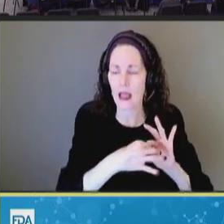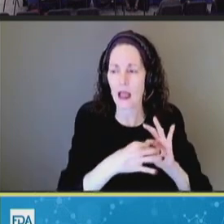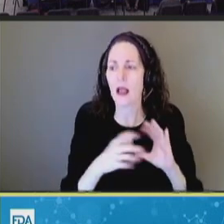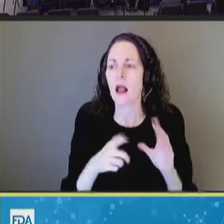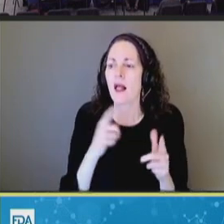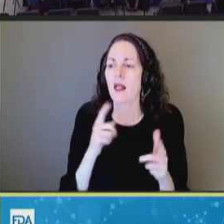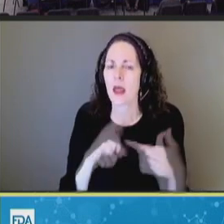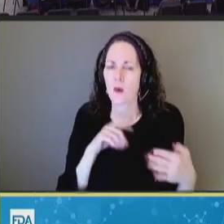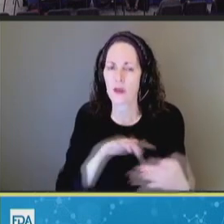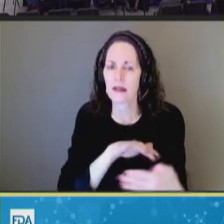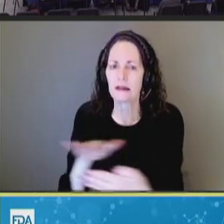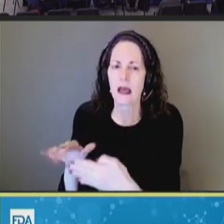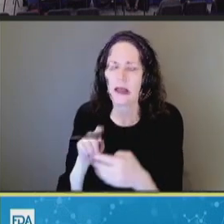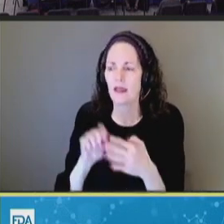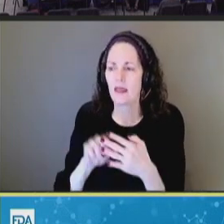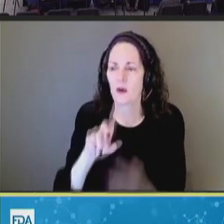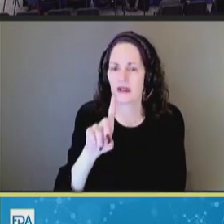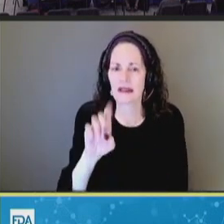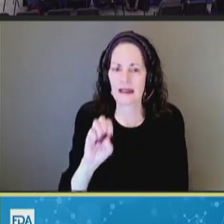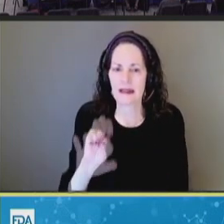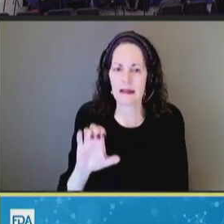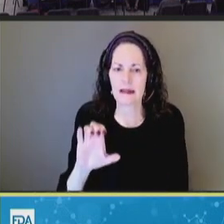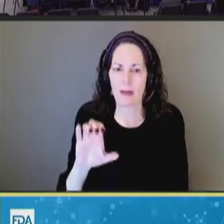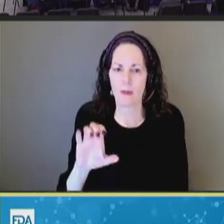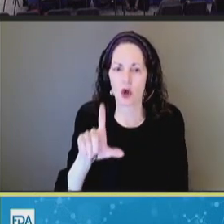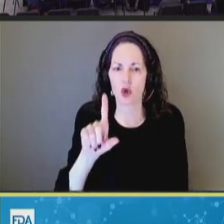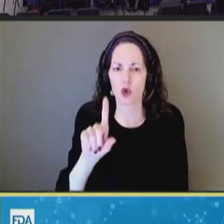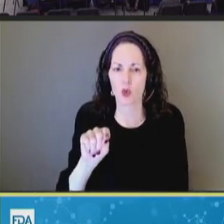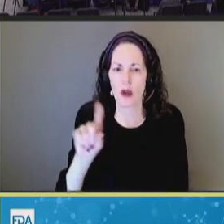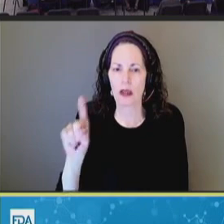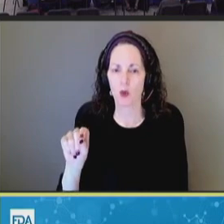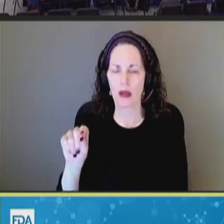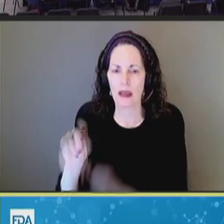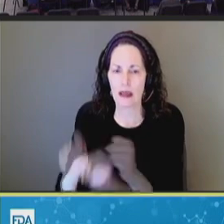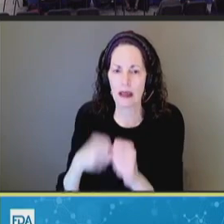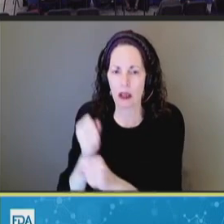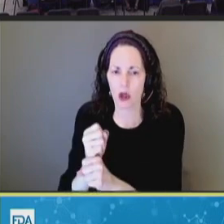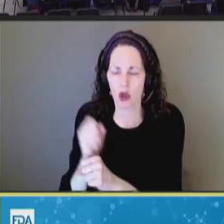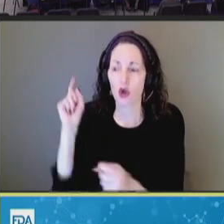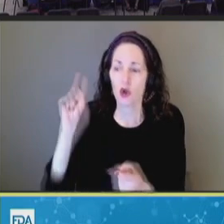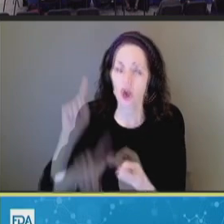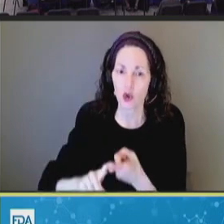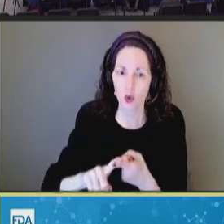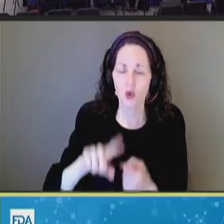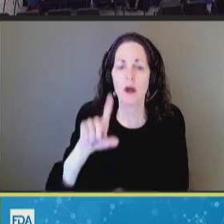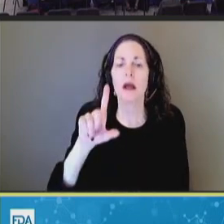December 2020 through December 2021. And this particular data partner linked to about